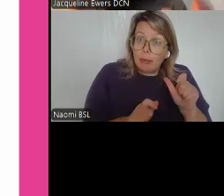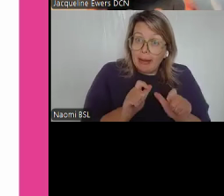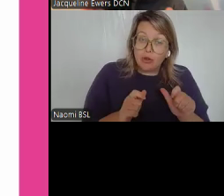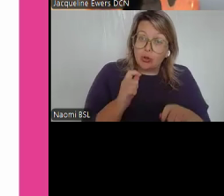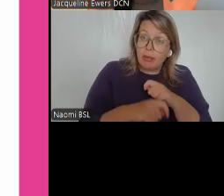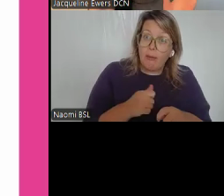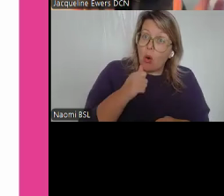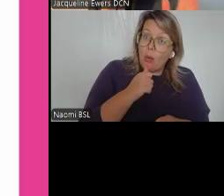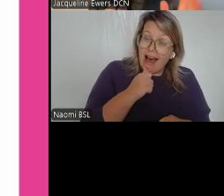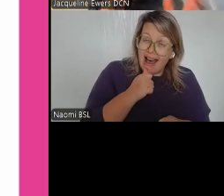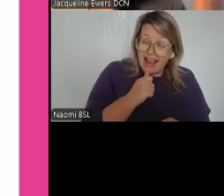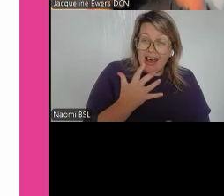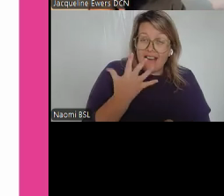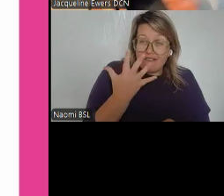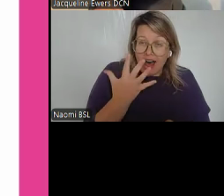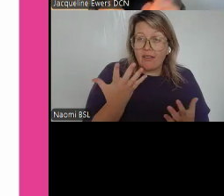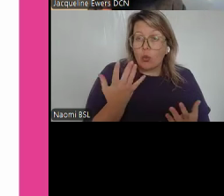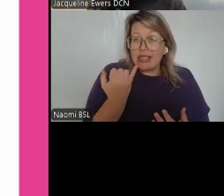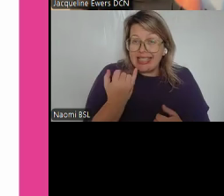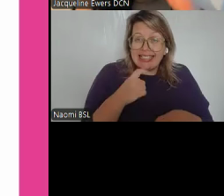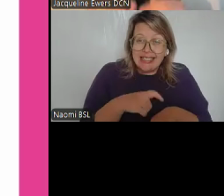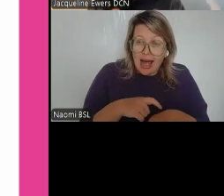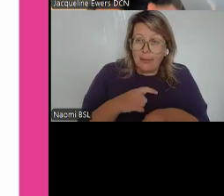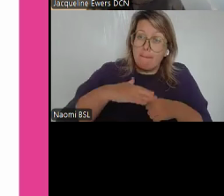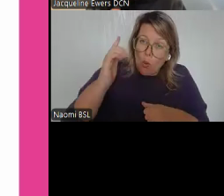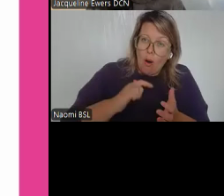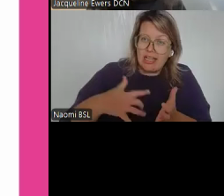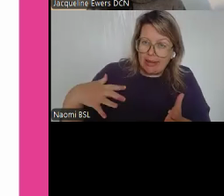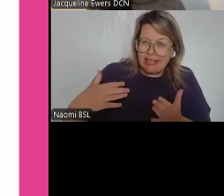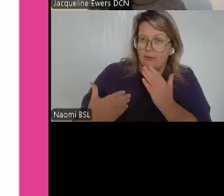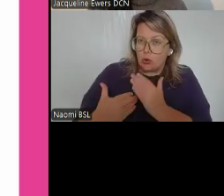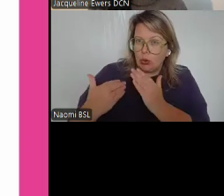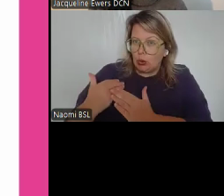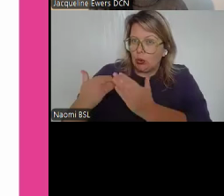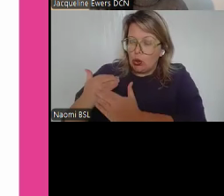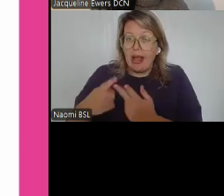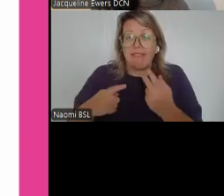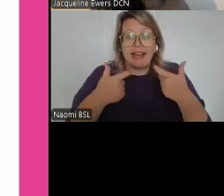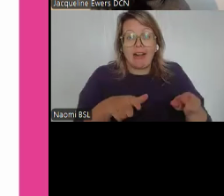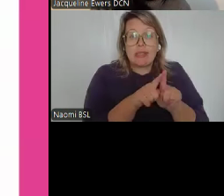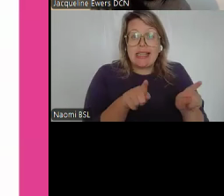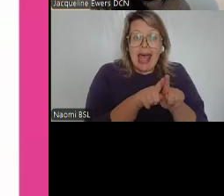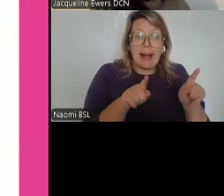That's why retention, keeping them in that funnel and creating more loyal customers is to your advantage.